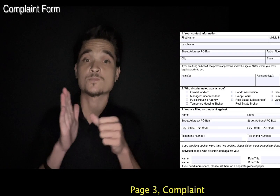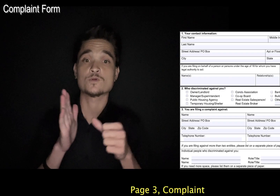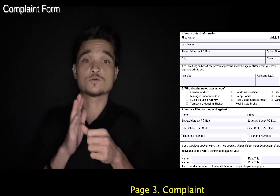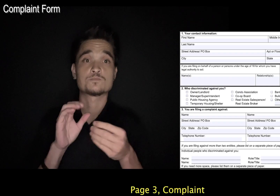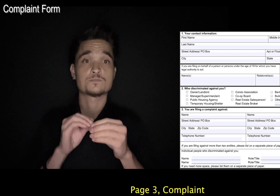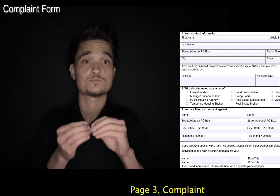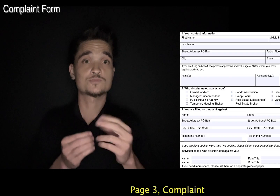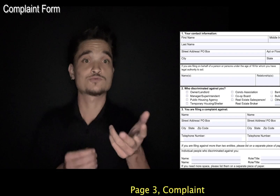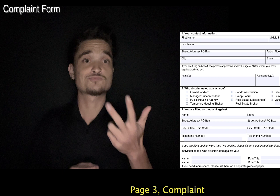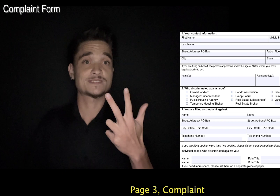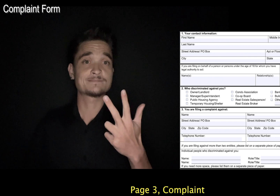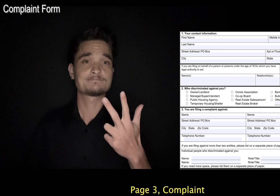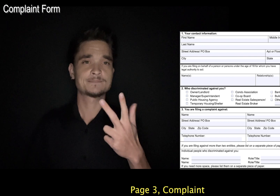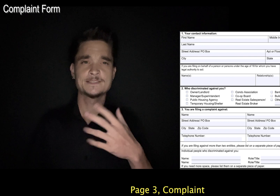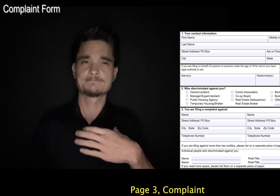Page 3, Complaint